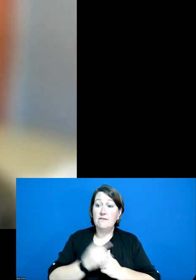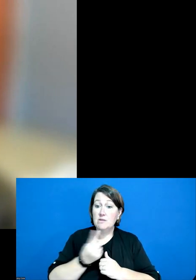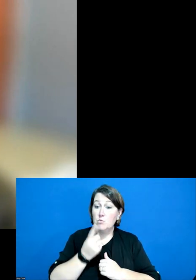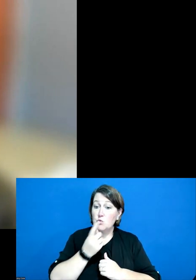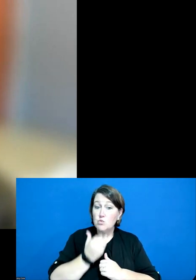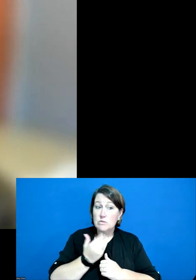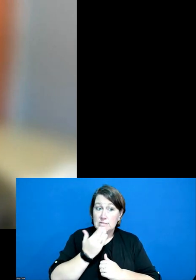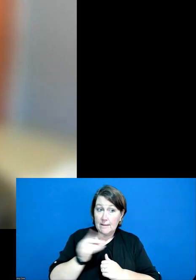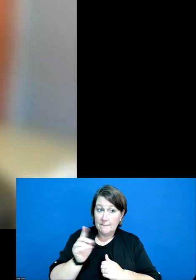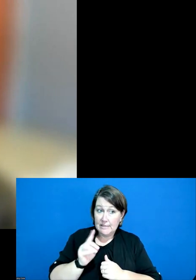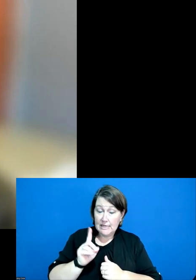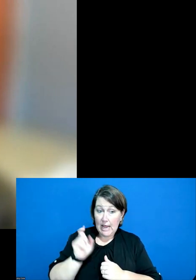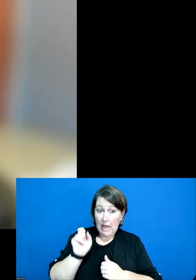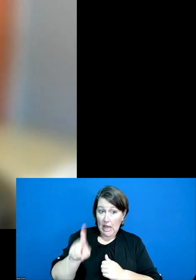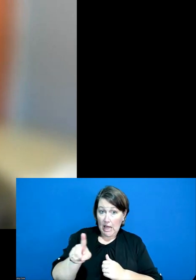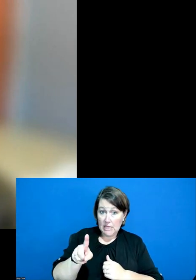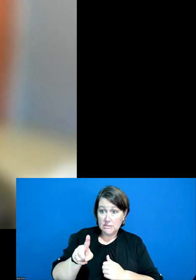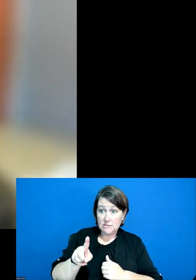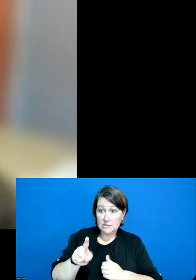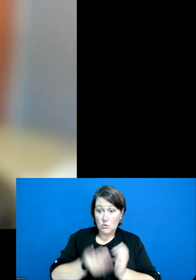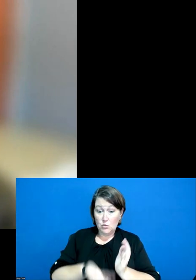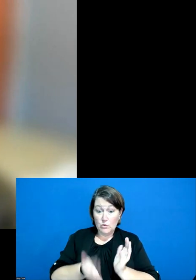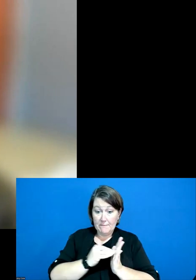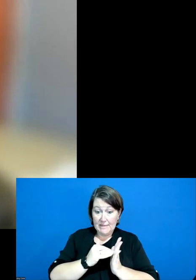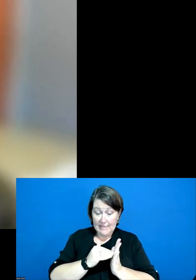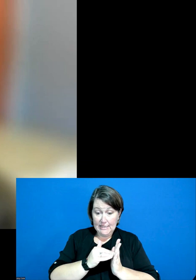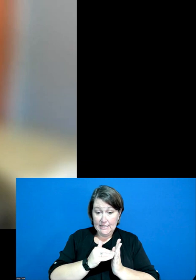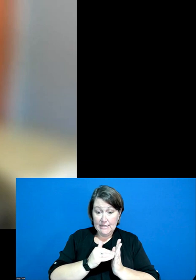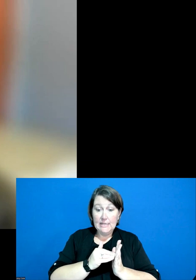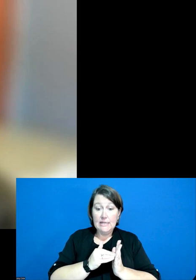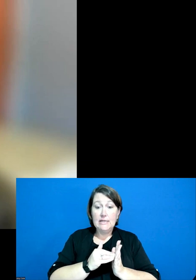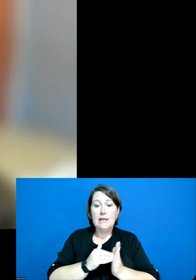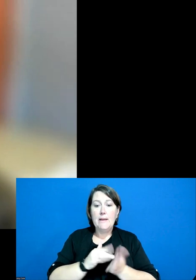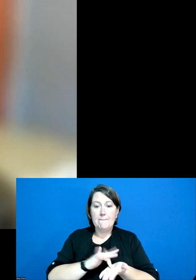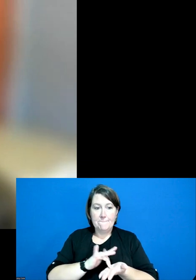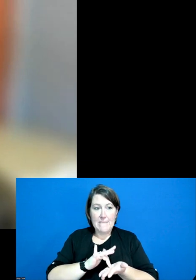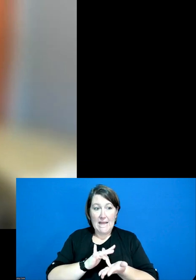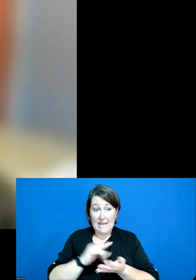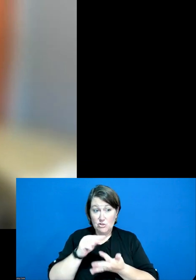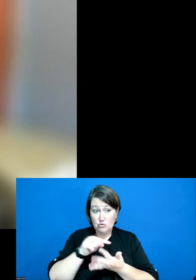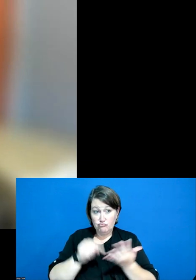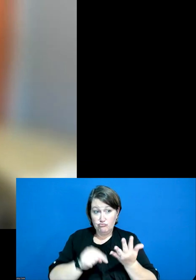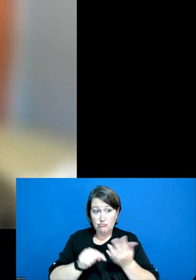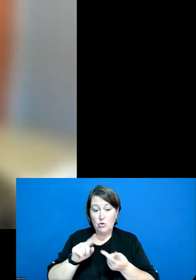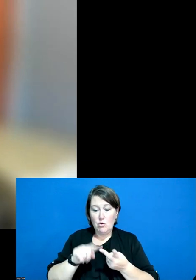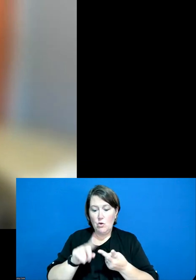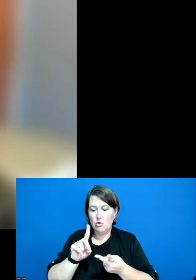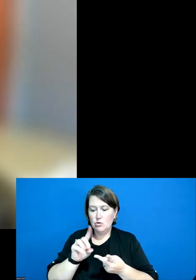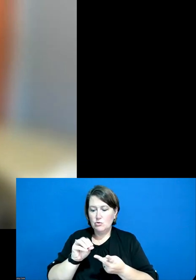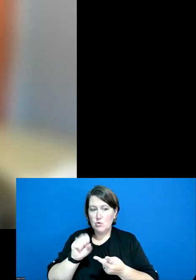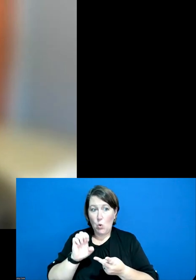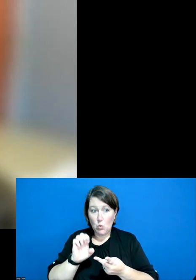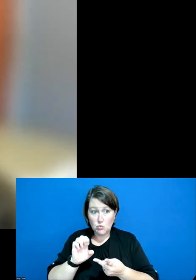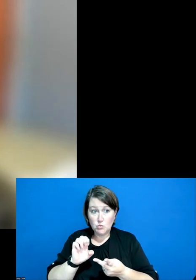I'll ask them to repeat the medication back or the dose and the timing